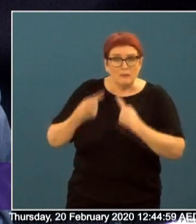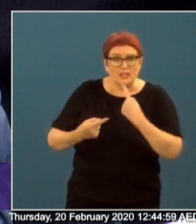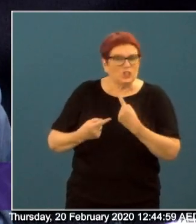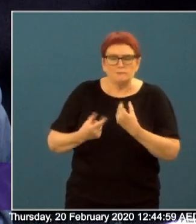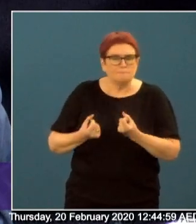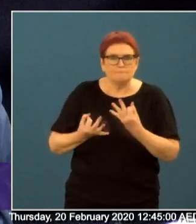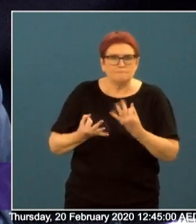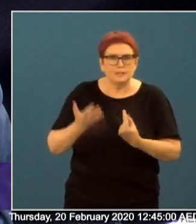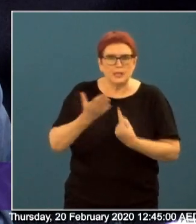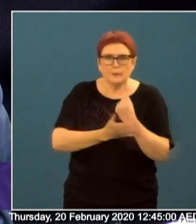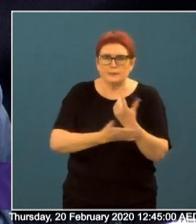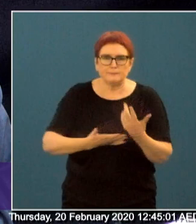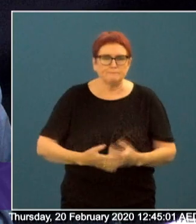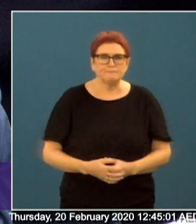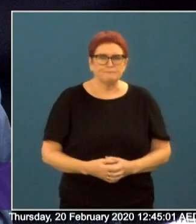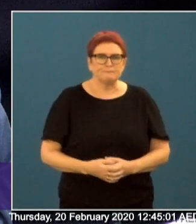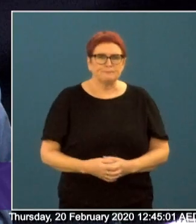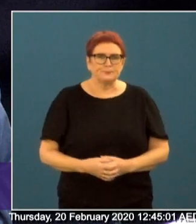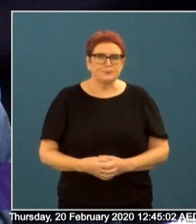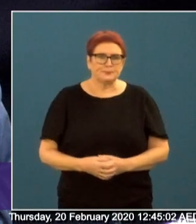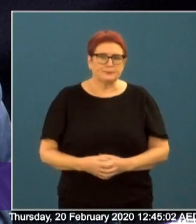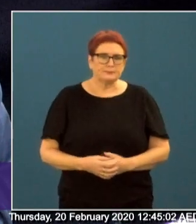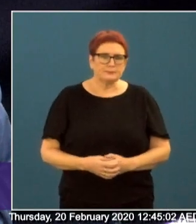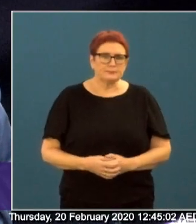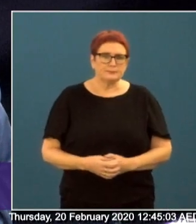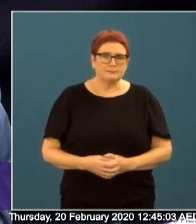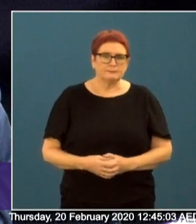It used to be easier, in some respects,